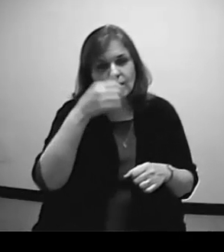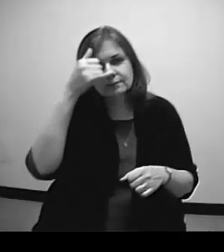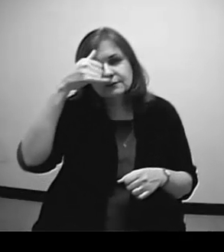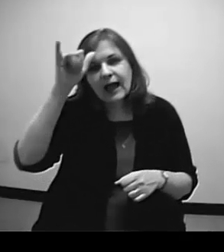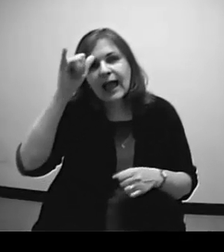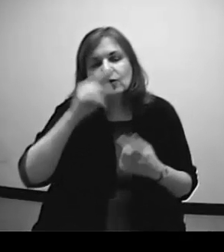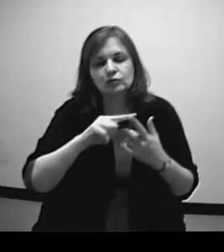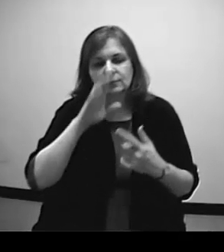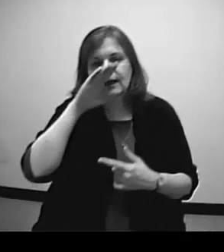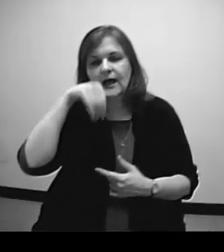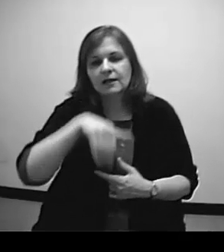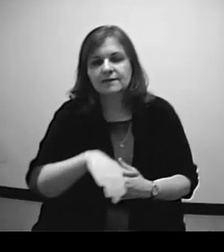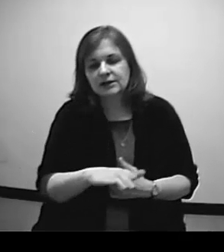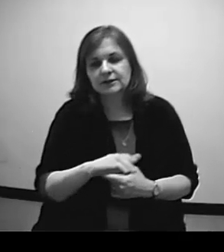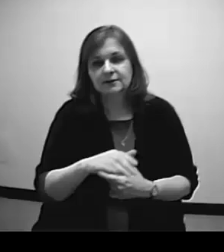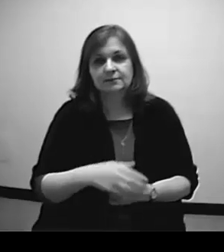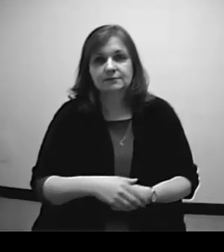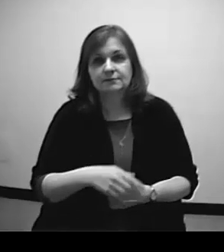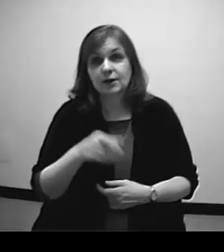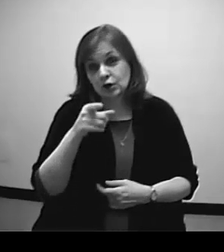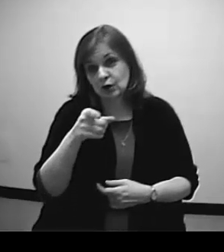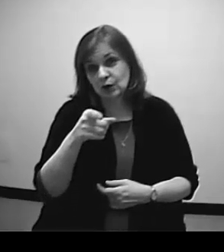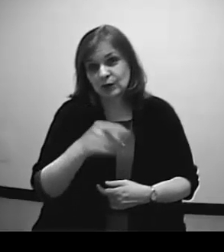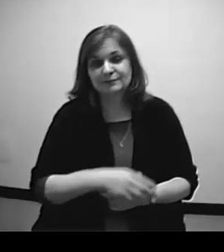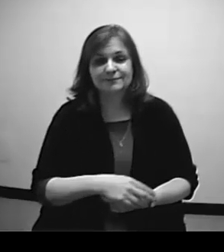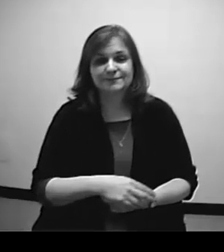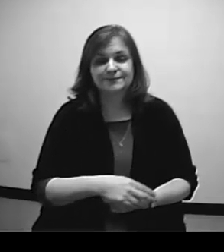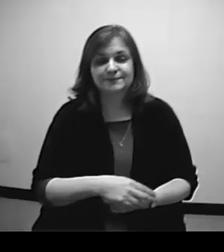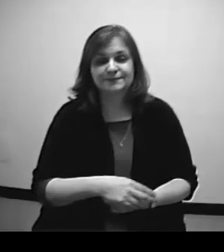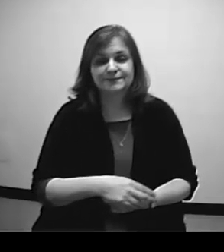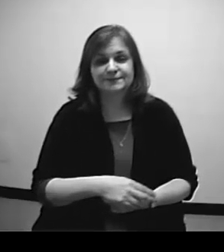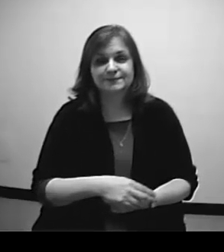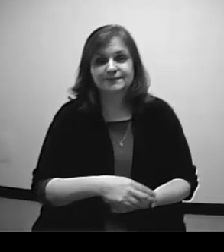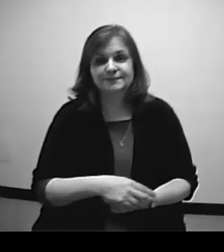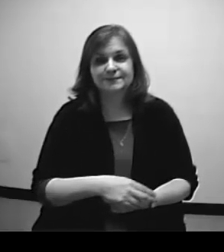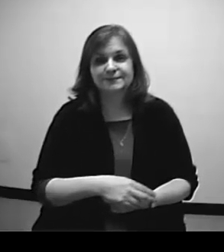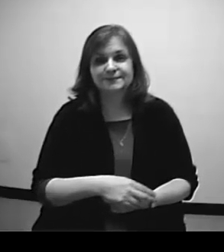elephants you!